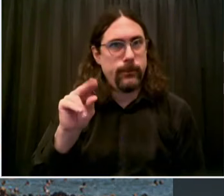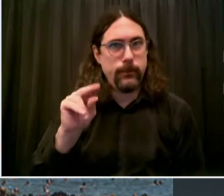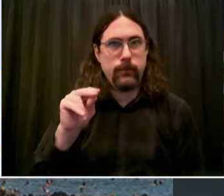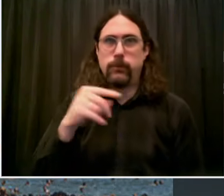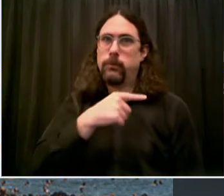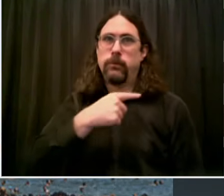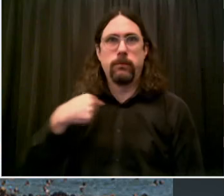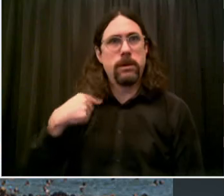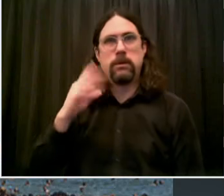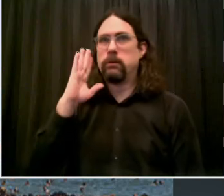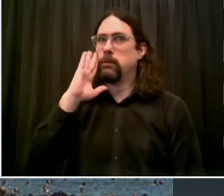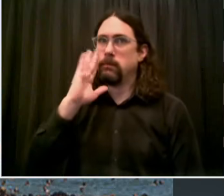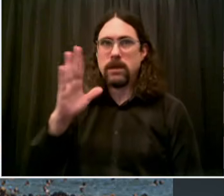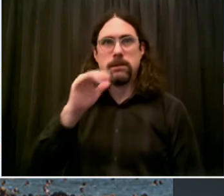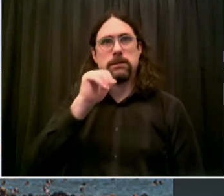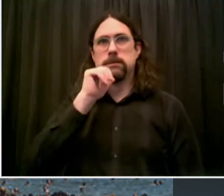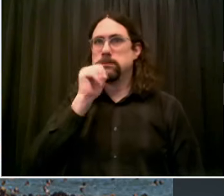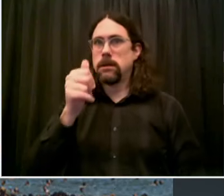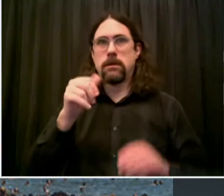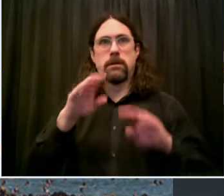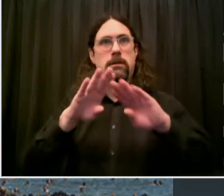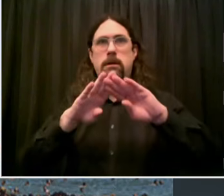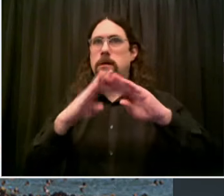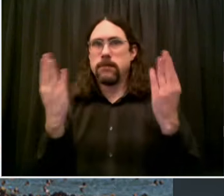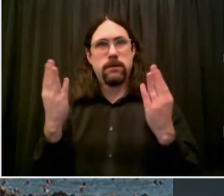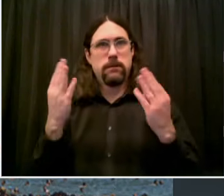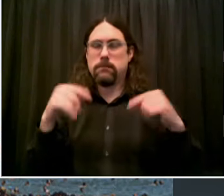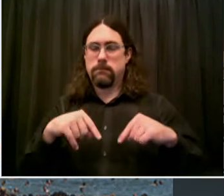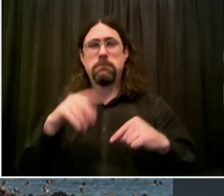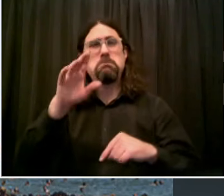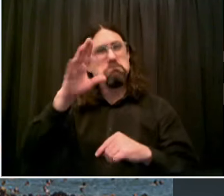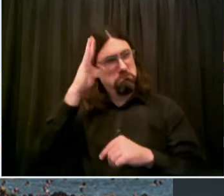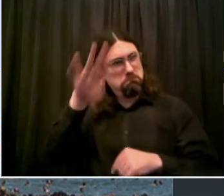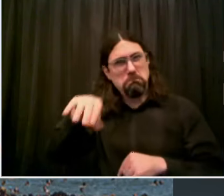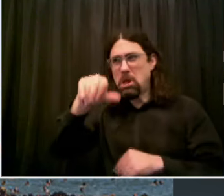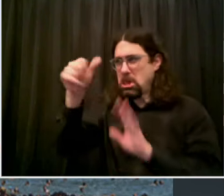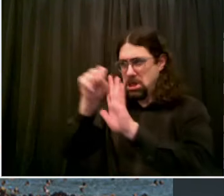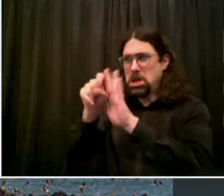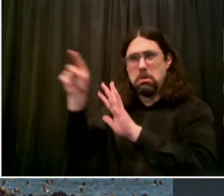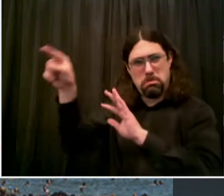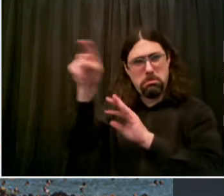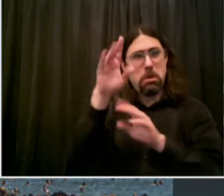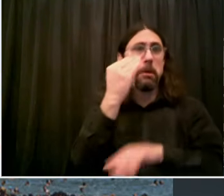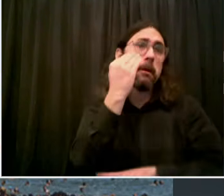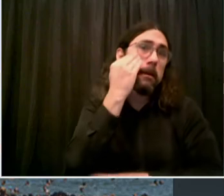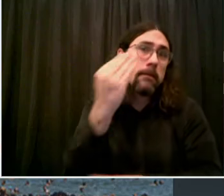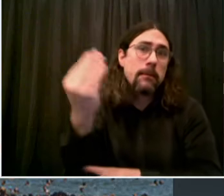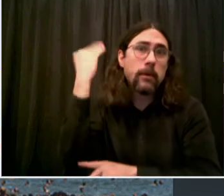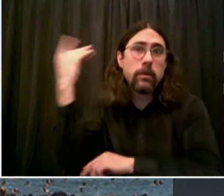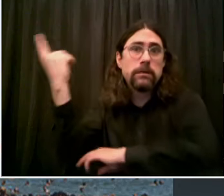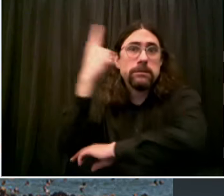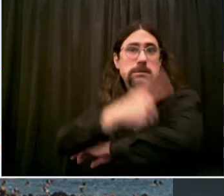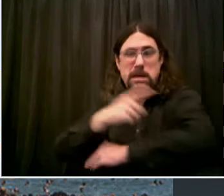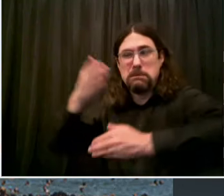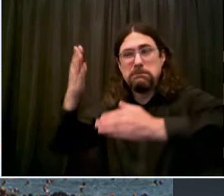IT AGAIN. WE ARE NOT OPENING OUR BEACHES ON MEMORIAL DAY. WE ARE NOT OPENING OUR BEACHES IN THE NEAR TERM.